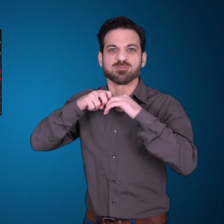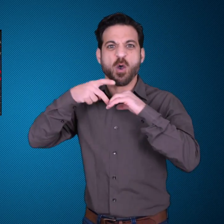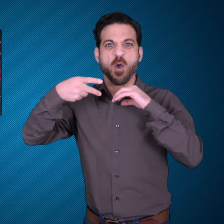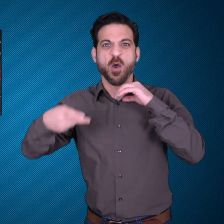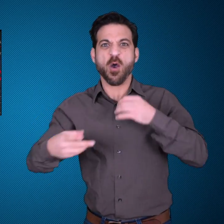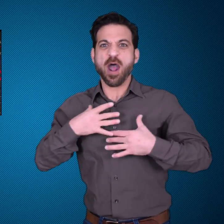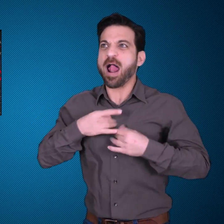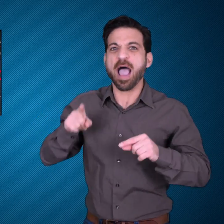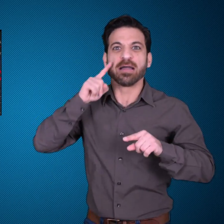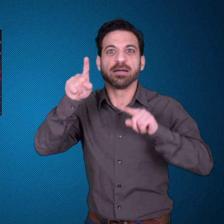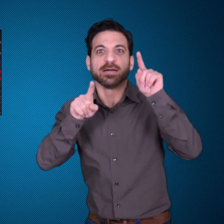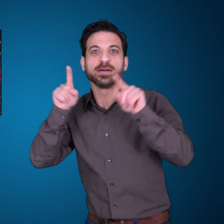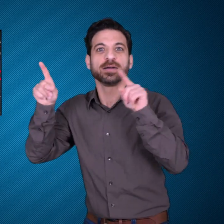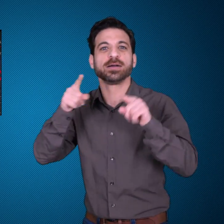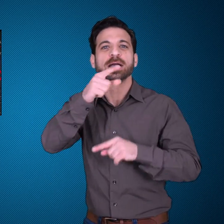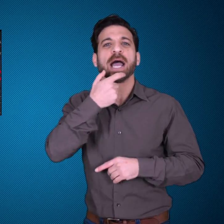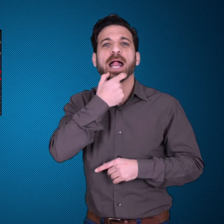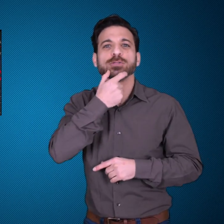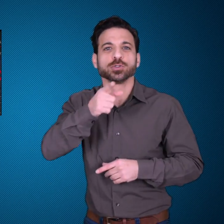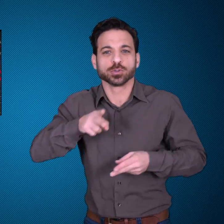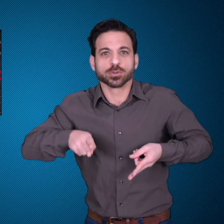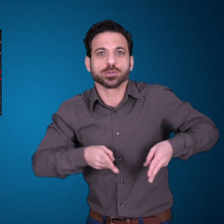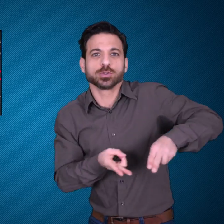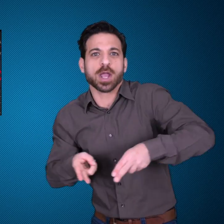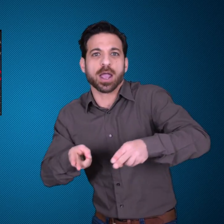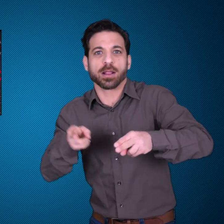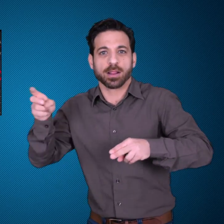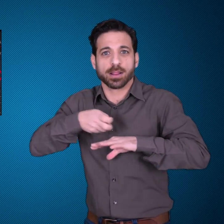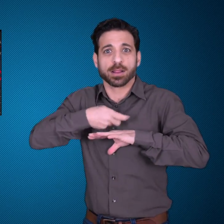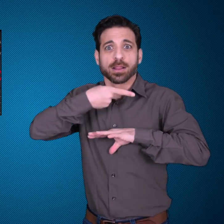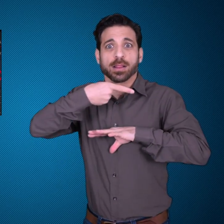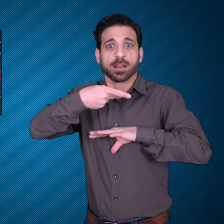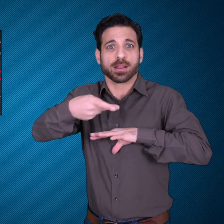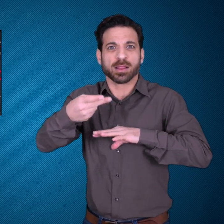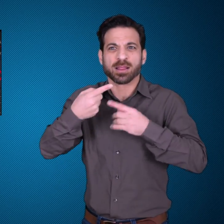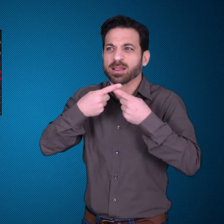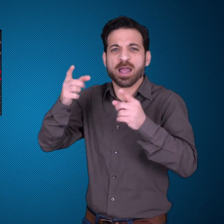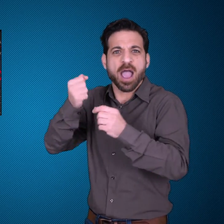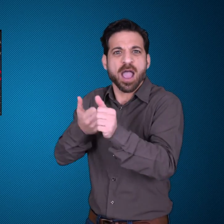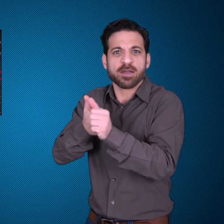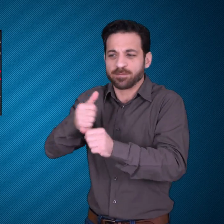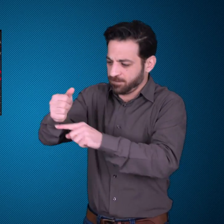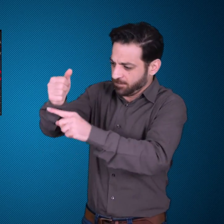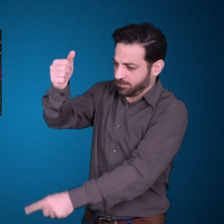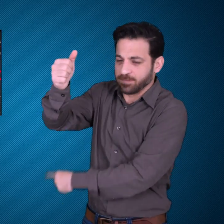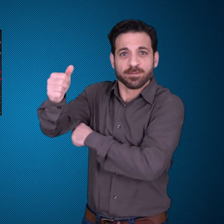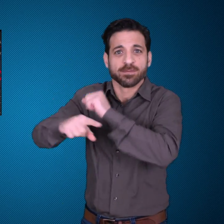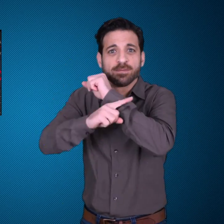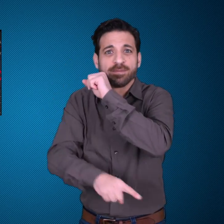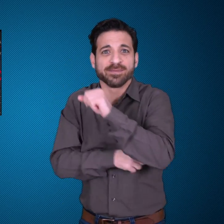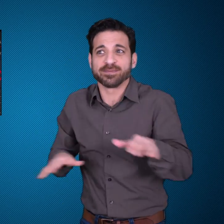veteran thrill-seeker, having leapt from some of the world's tallest buildings and